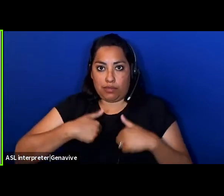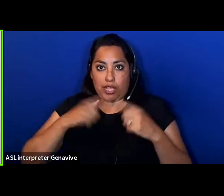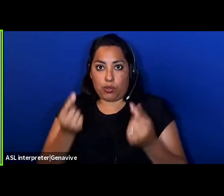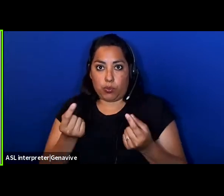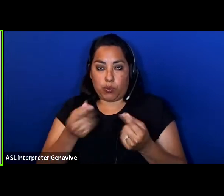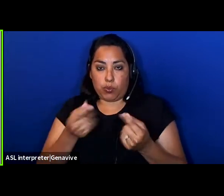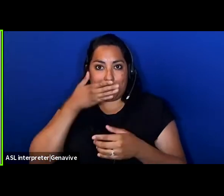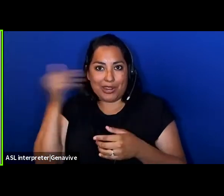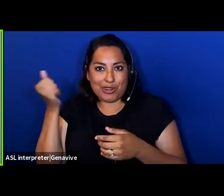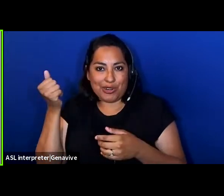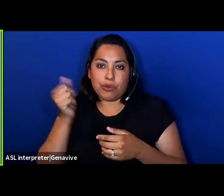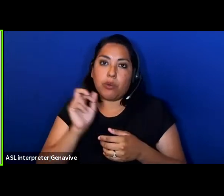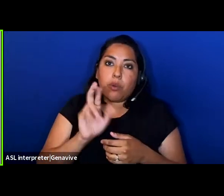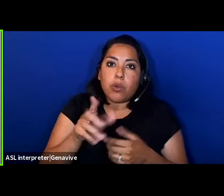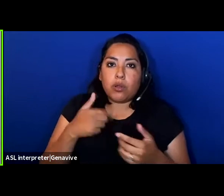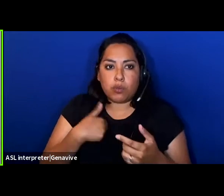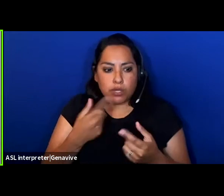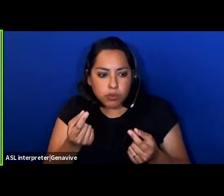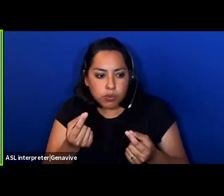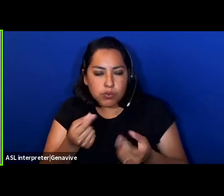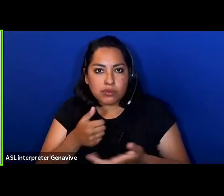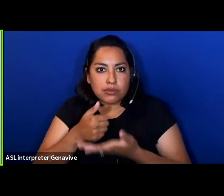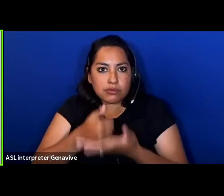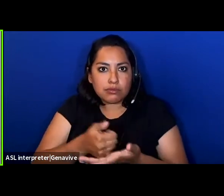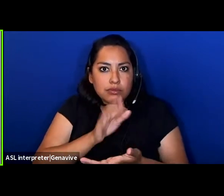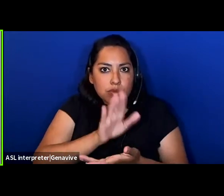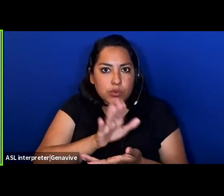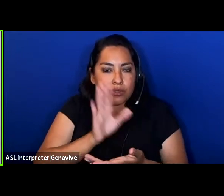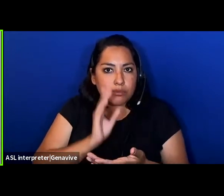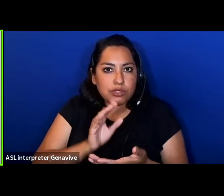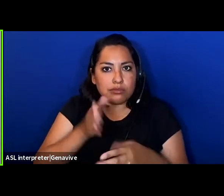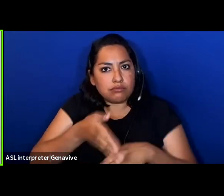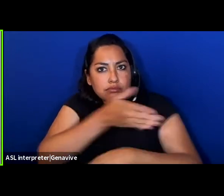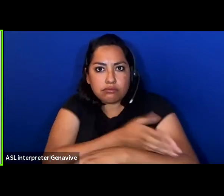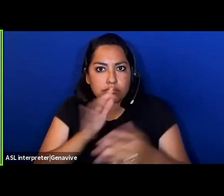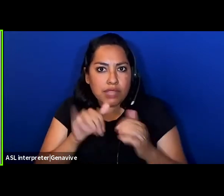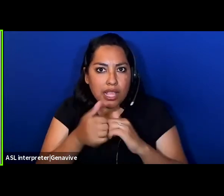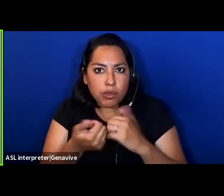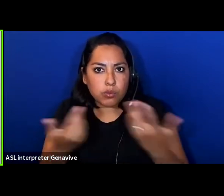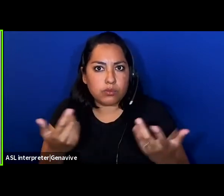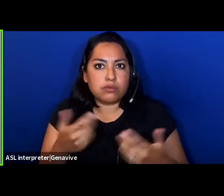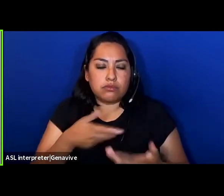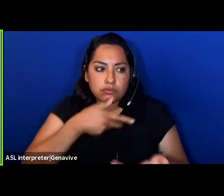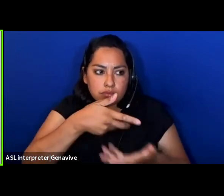you to make your work experience better,” yeah, absolutely. Open yourself up to that feedback